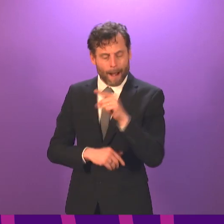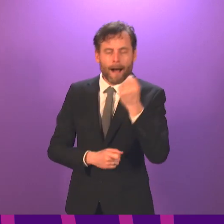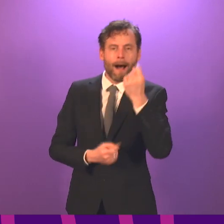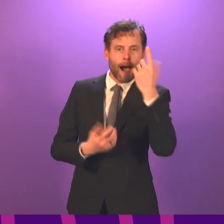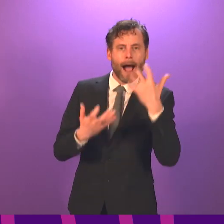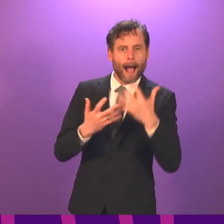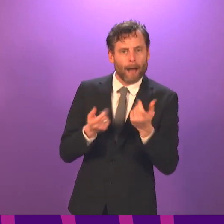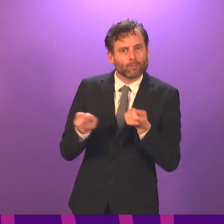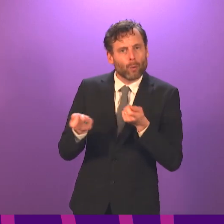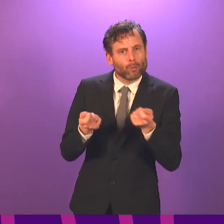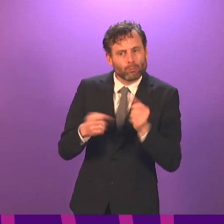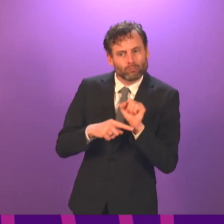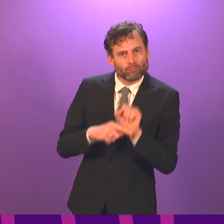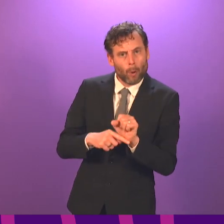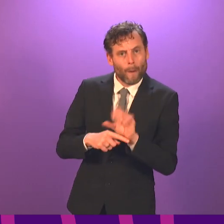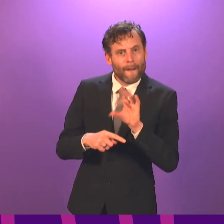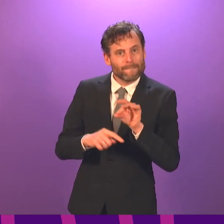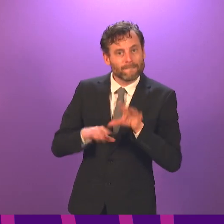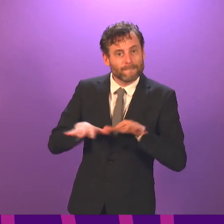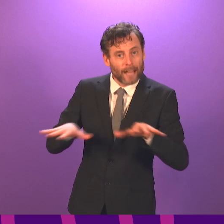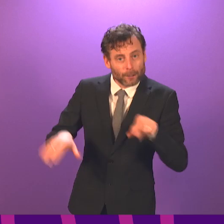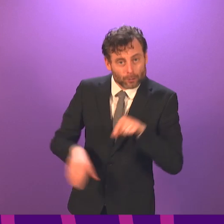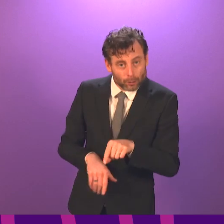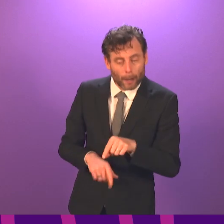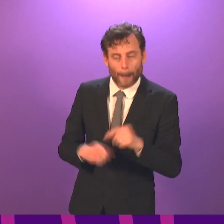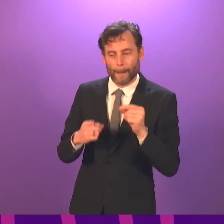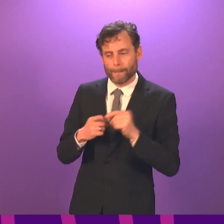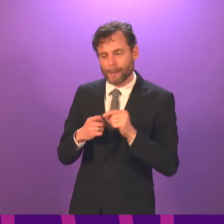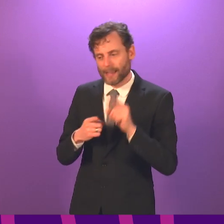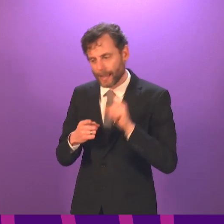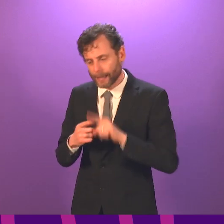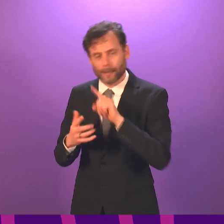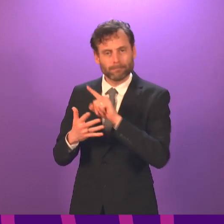measures and the use of PPE in appropriate circumstances. As I said in my statement,